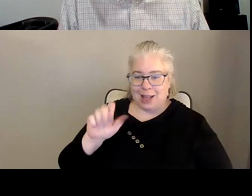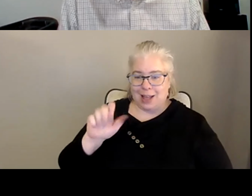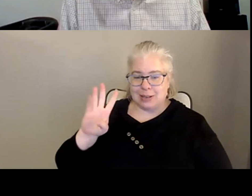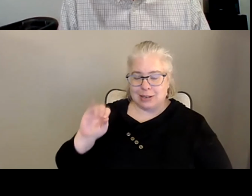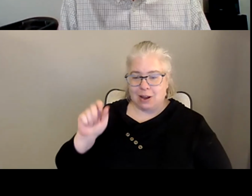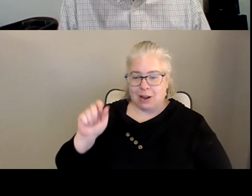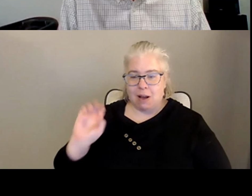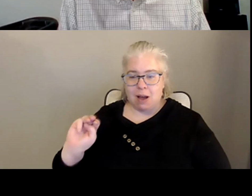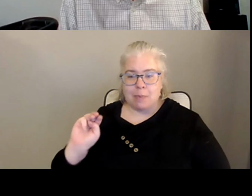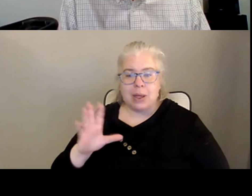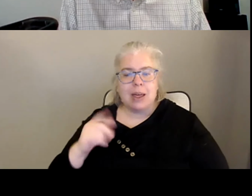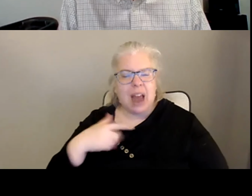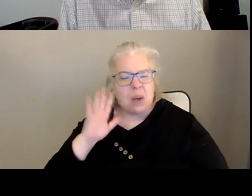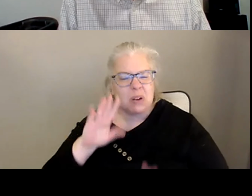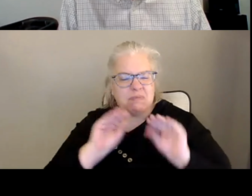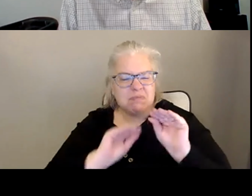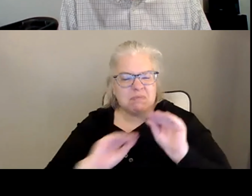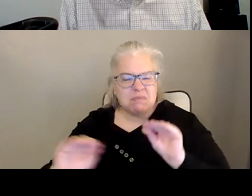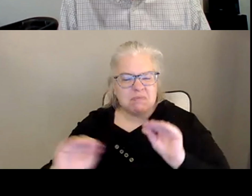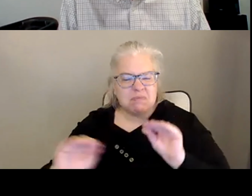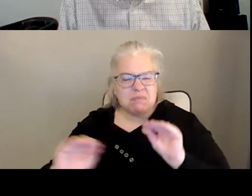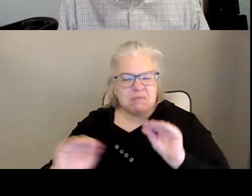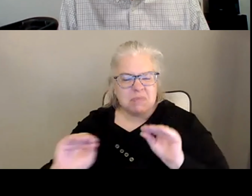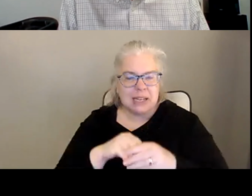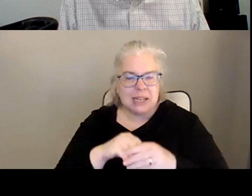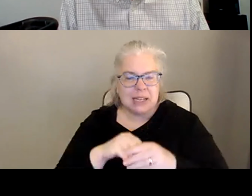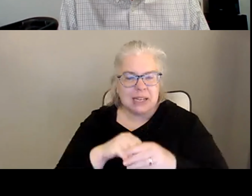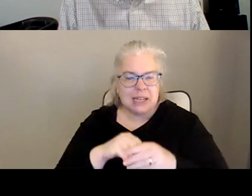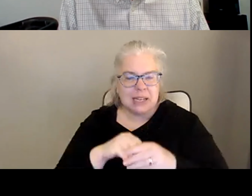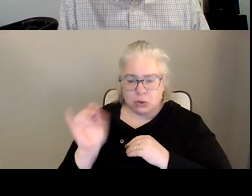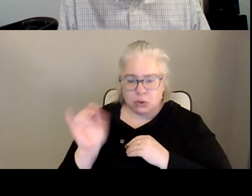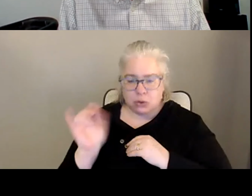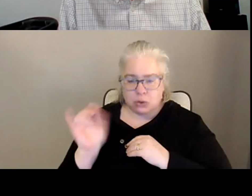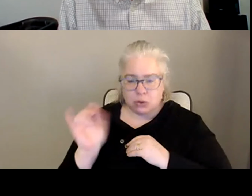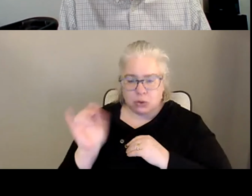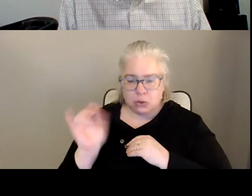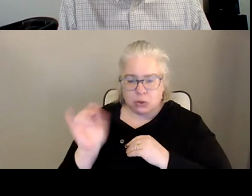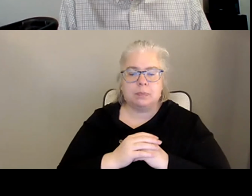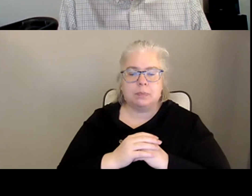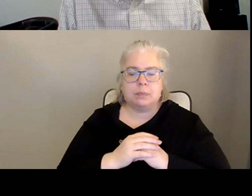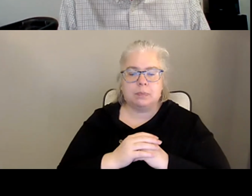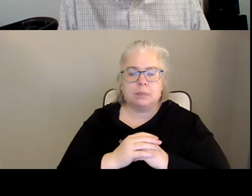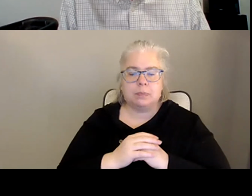And I'll place that information in the email afterwards as well as in the description of the YouTube video.